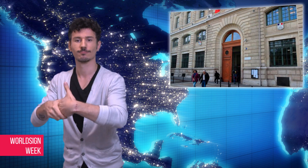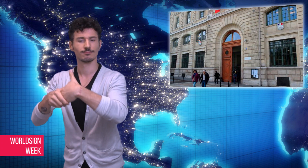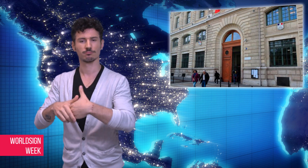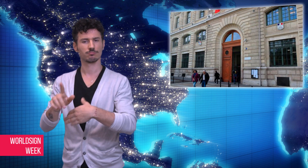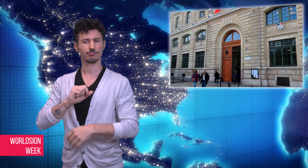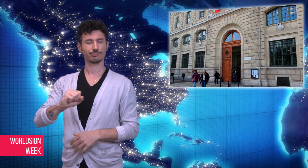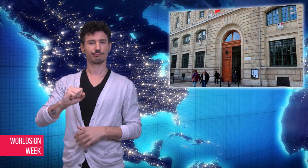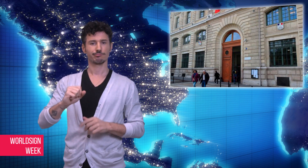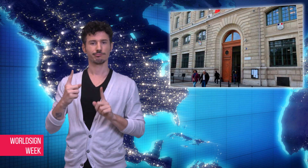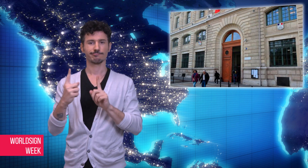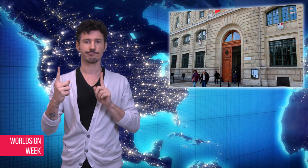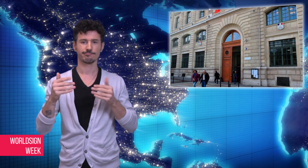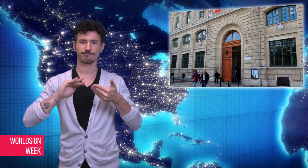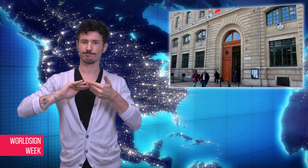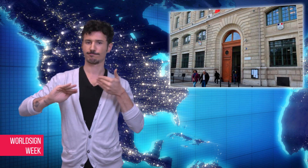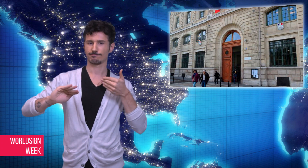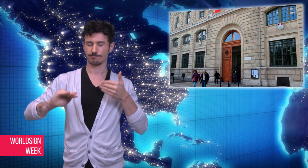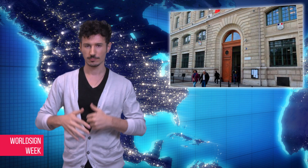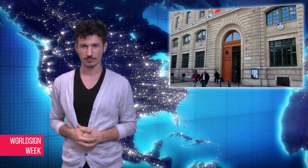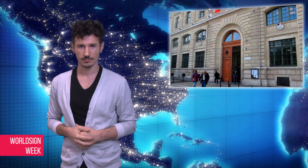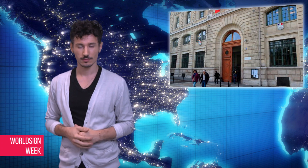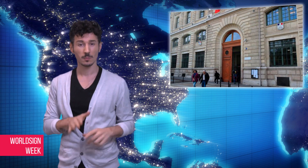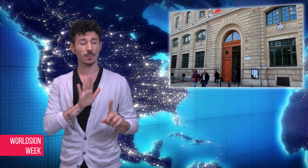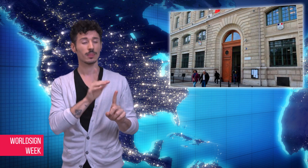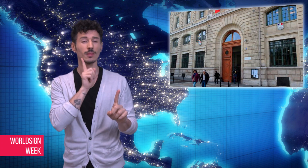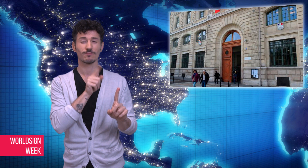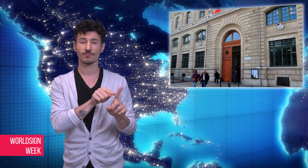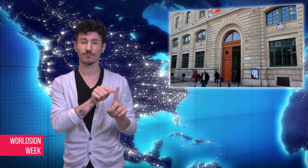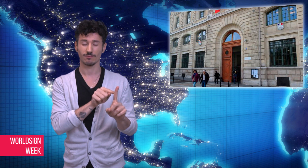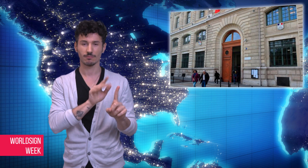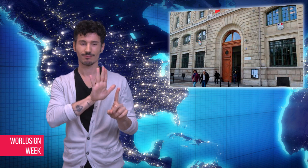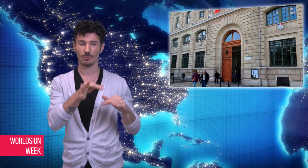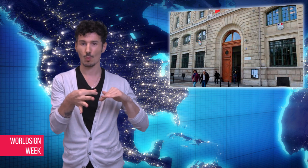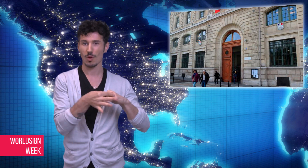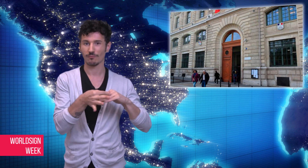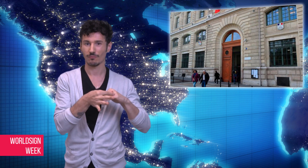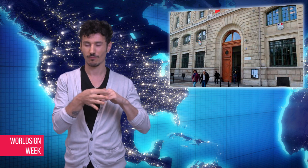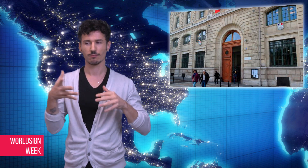His wife was also arrested and taken into custody for